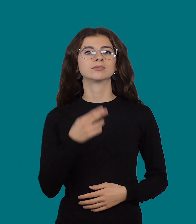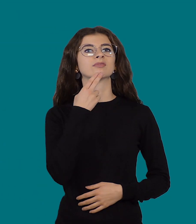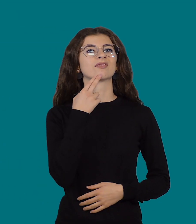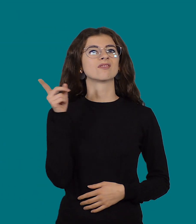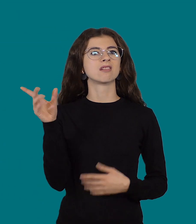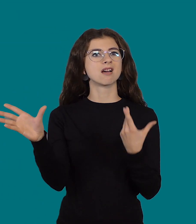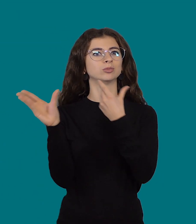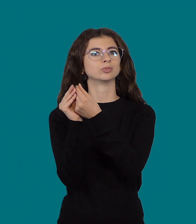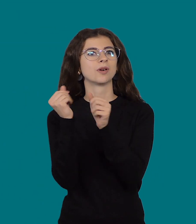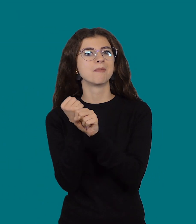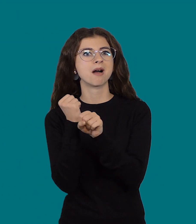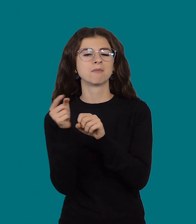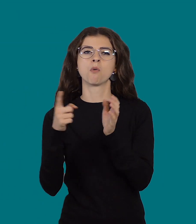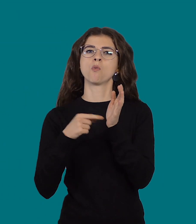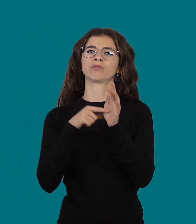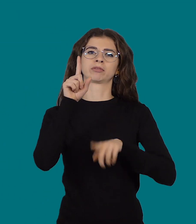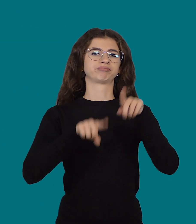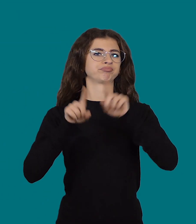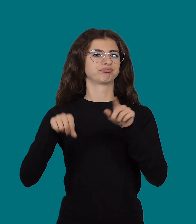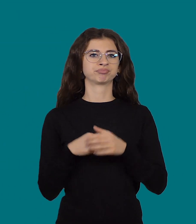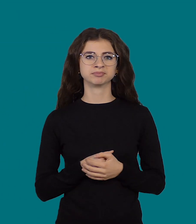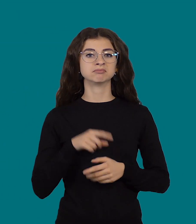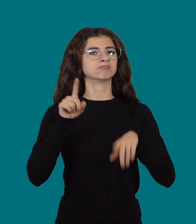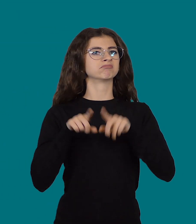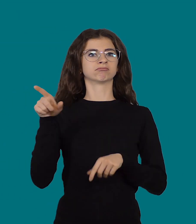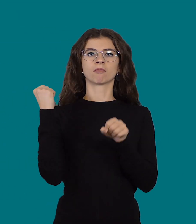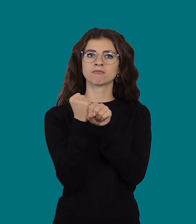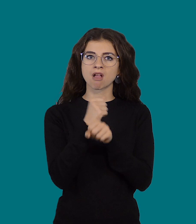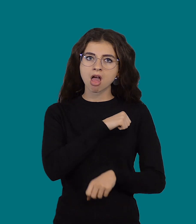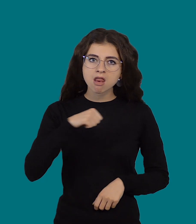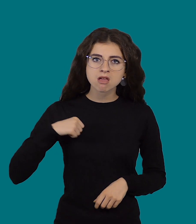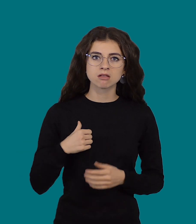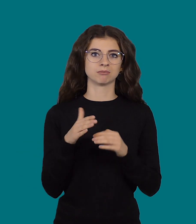It often varies with whom Irene works. She often works alone.